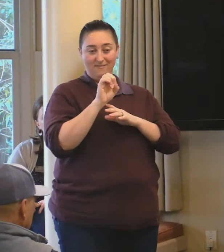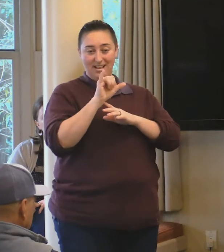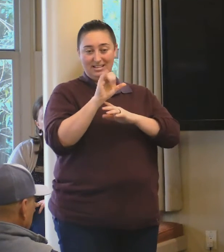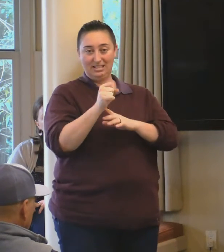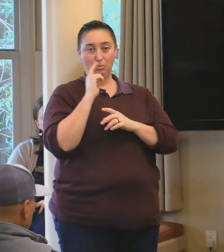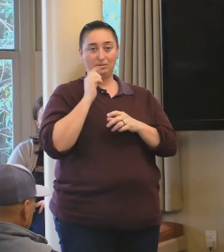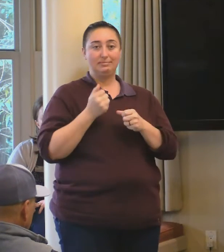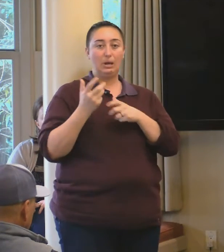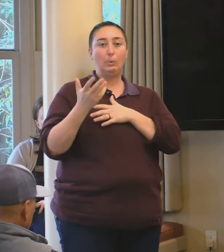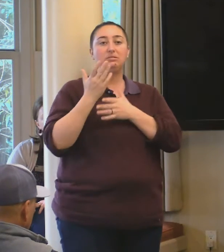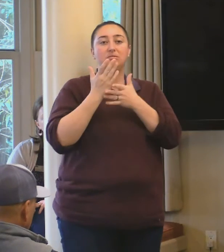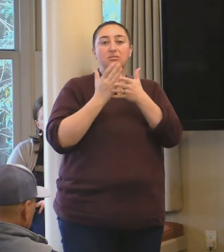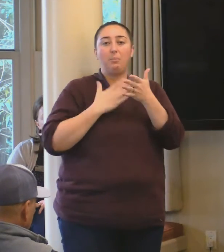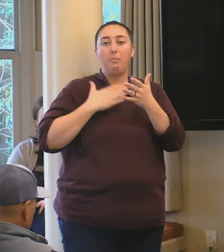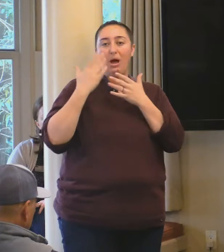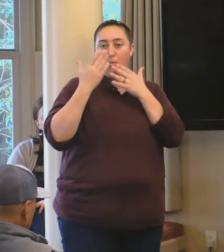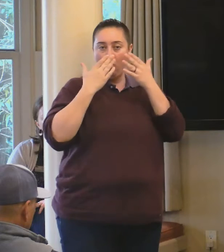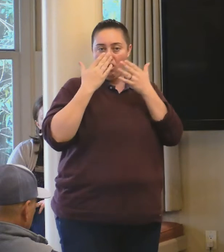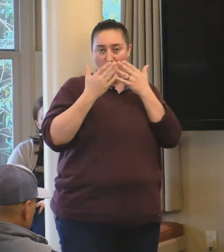take away some of the worries that have been added to my